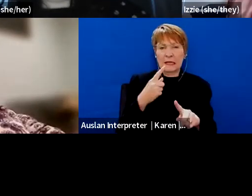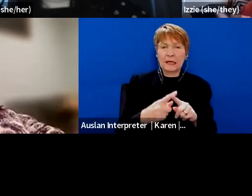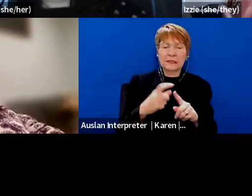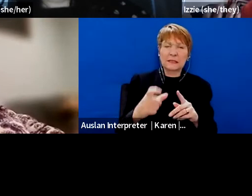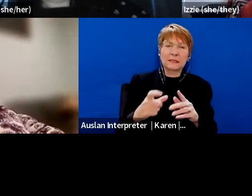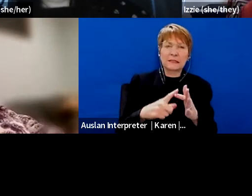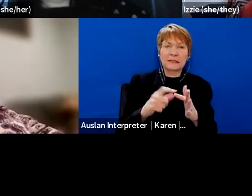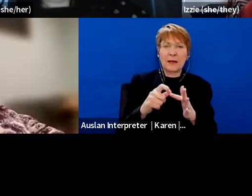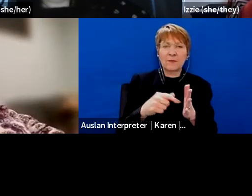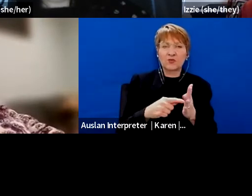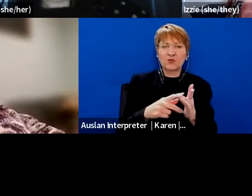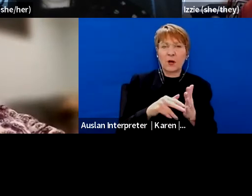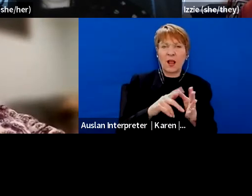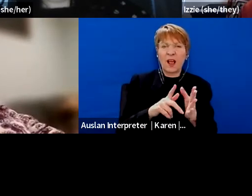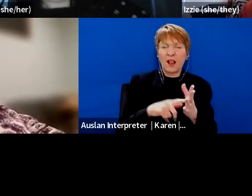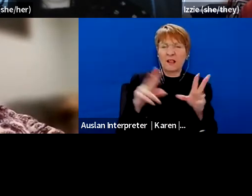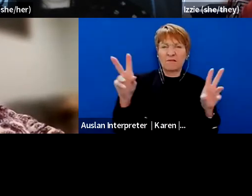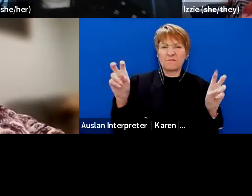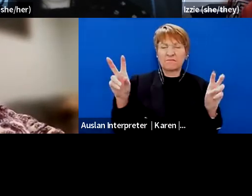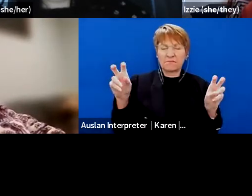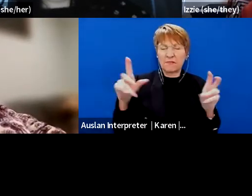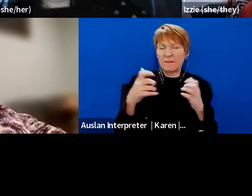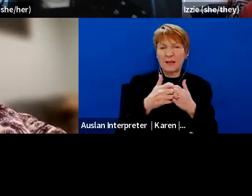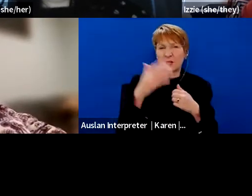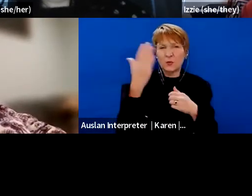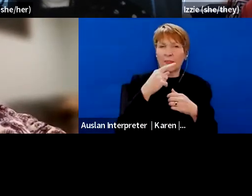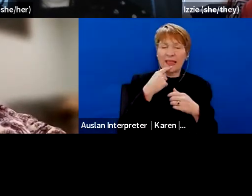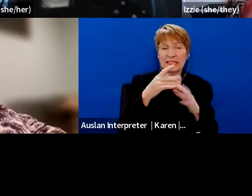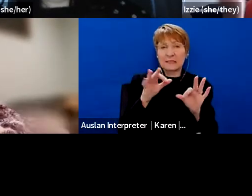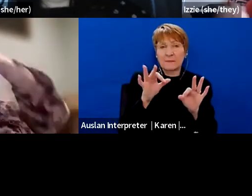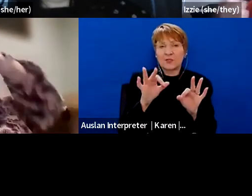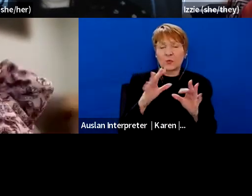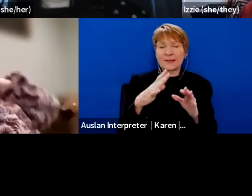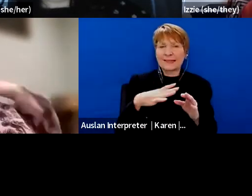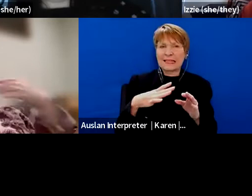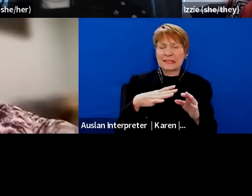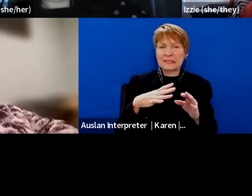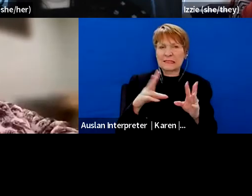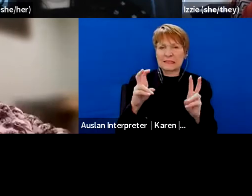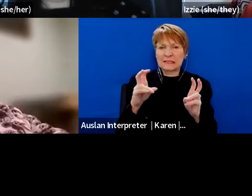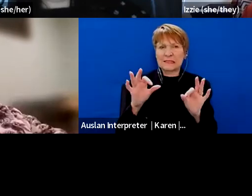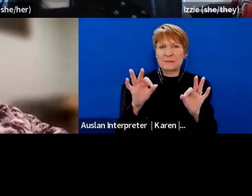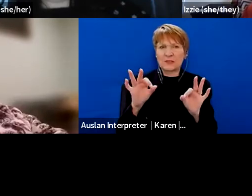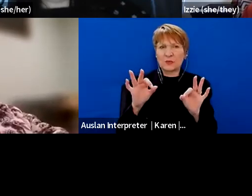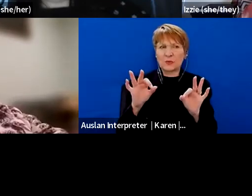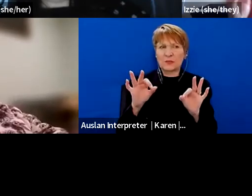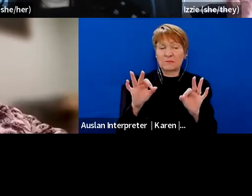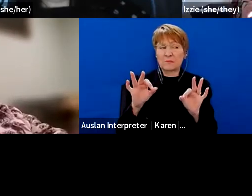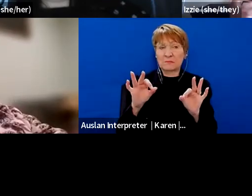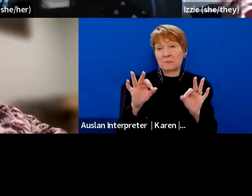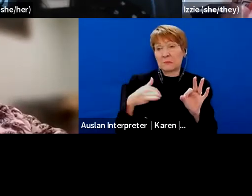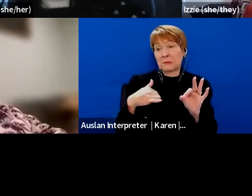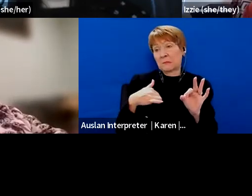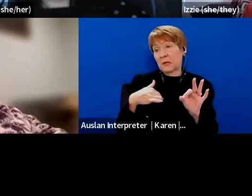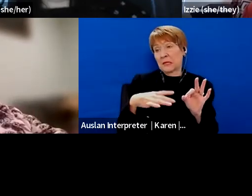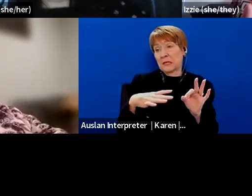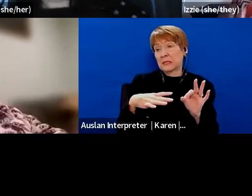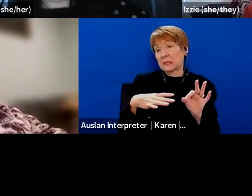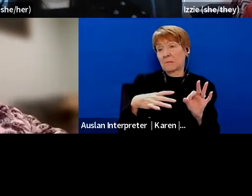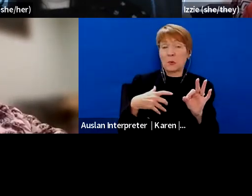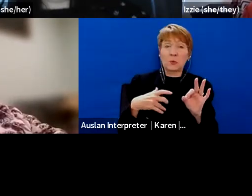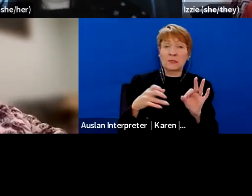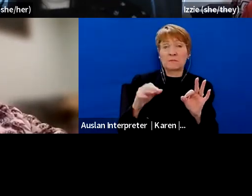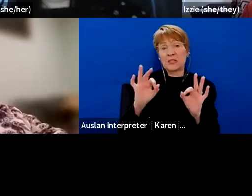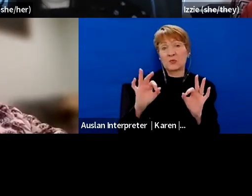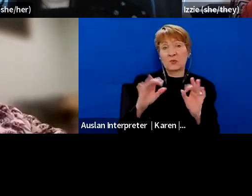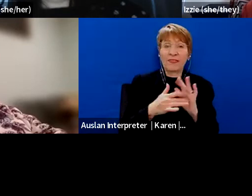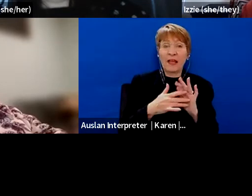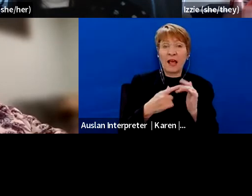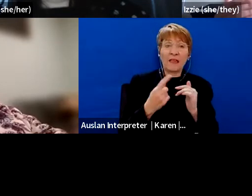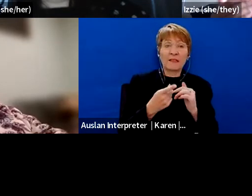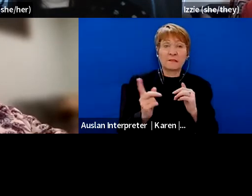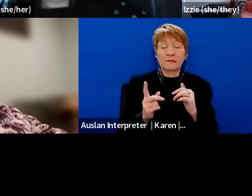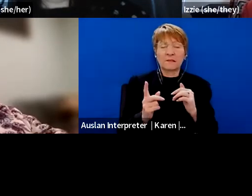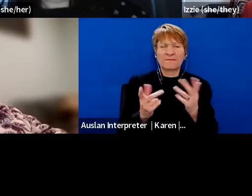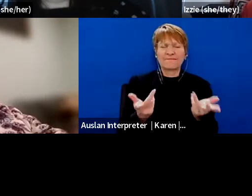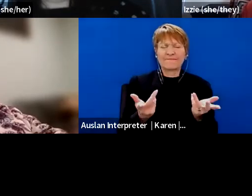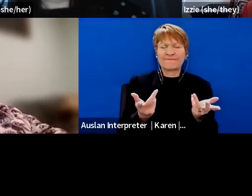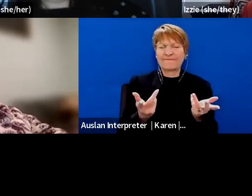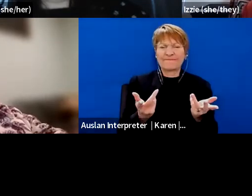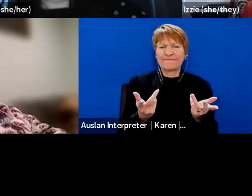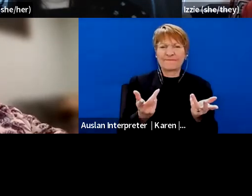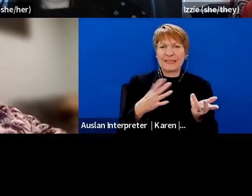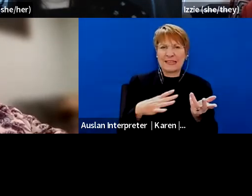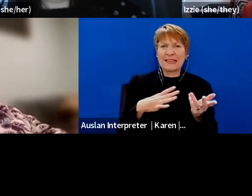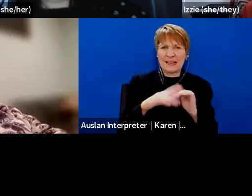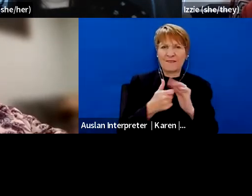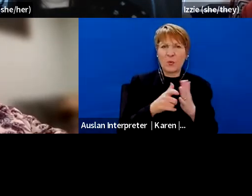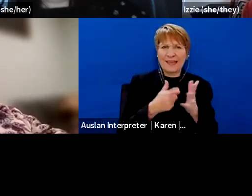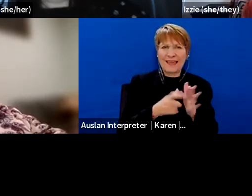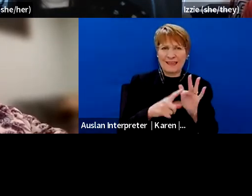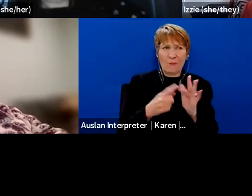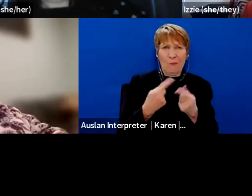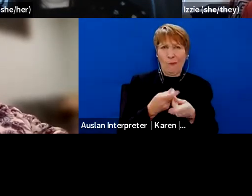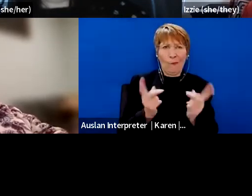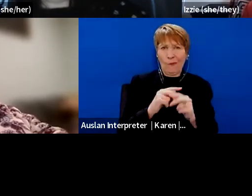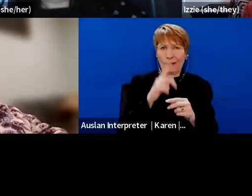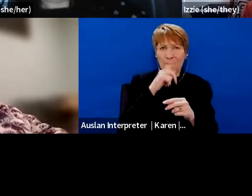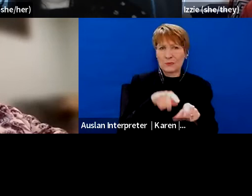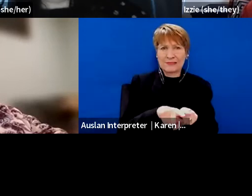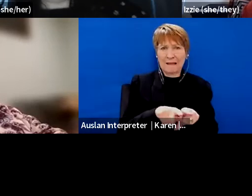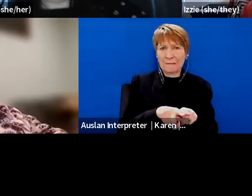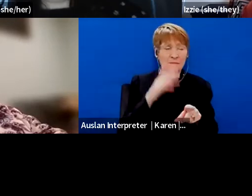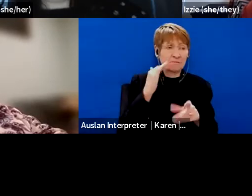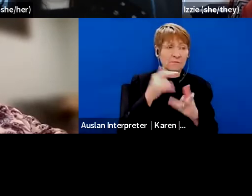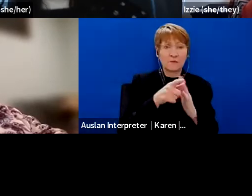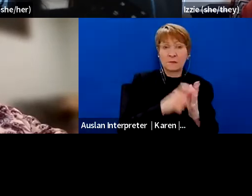Like, again this is a really common one it's used in schools like special means the idea that, you know, our needs extra or special When, when, in fact, you know, the need for care is part of the human condition, and we all have needs whether we're disabled